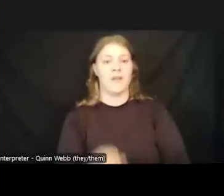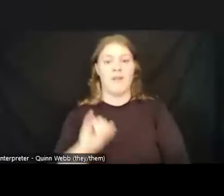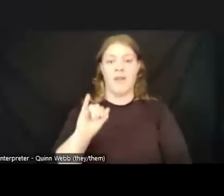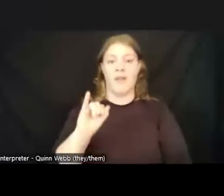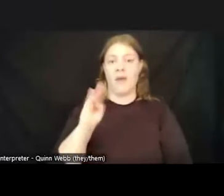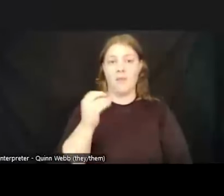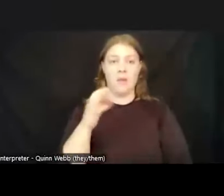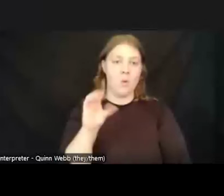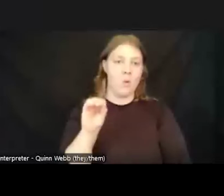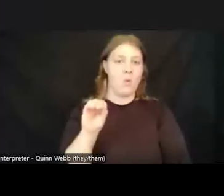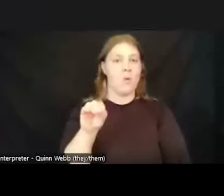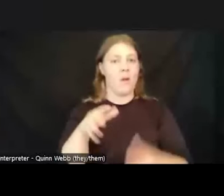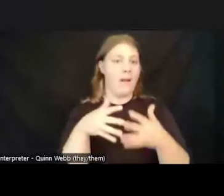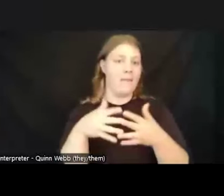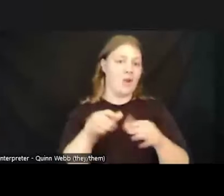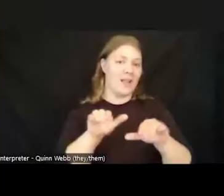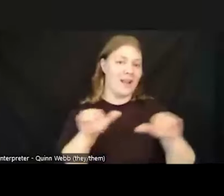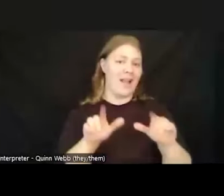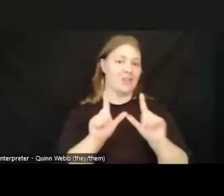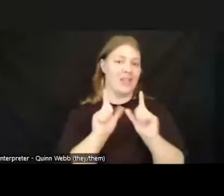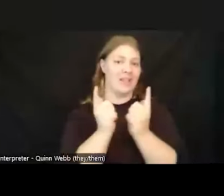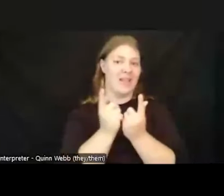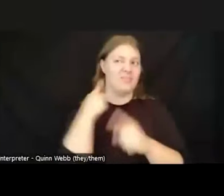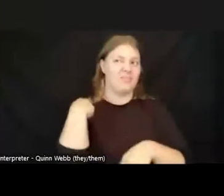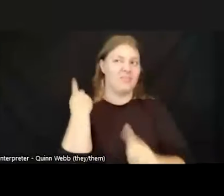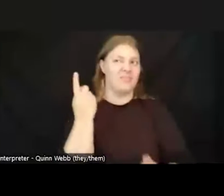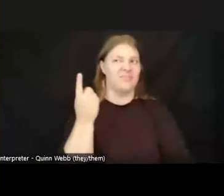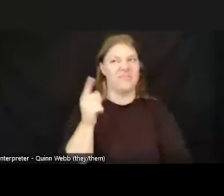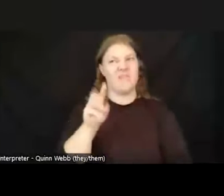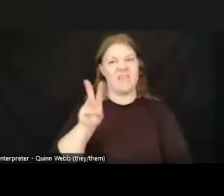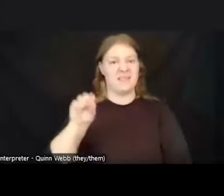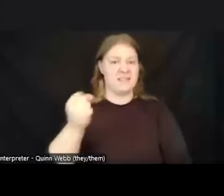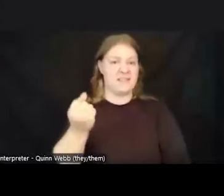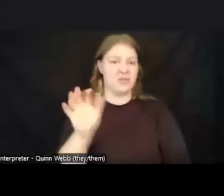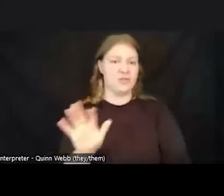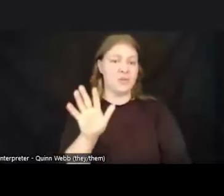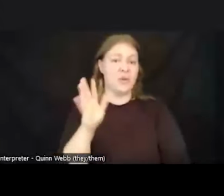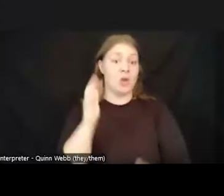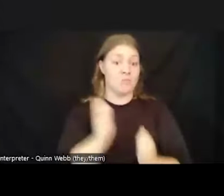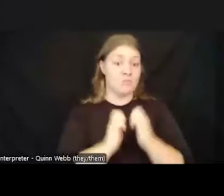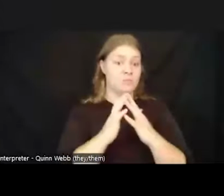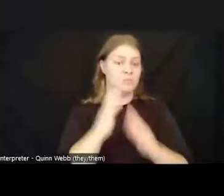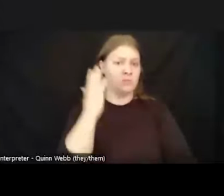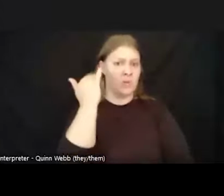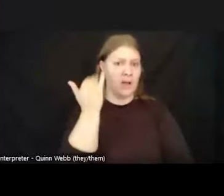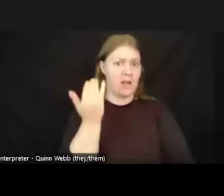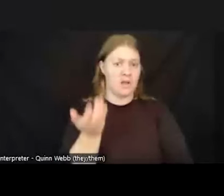League we have been around since the late 60s and were created because there was no representation